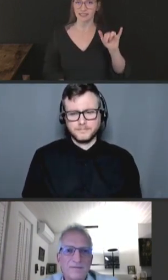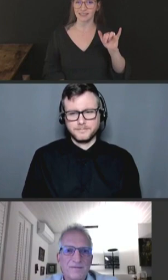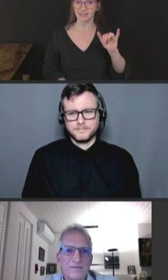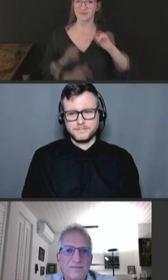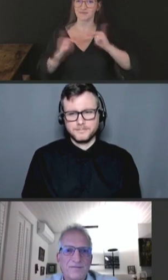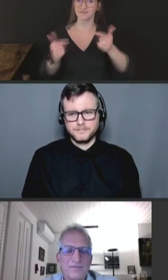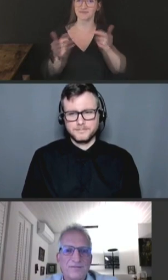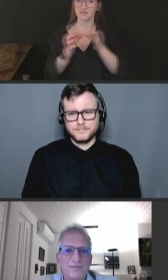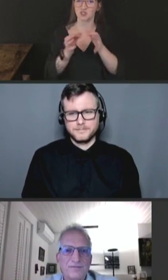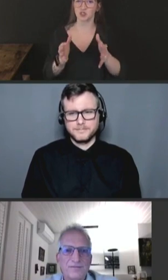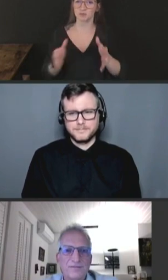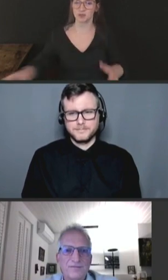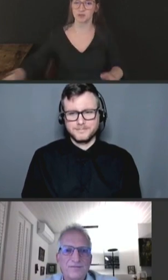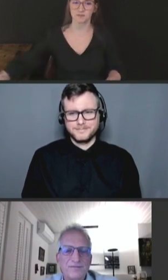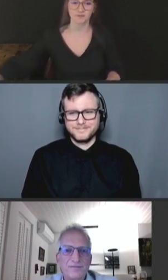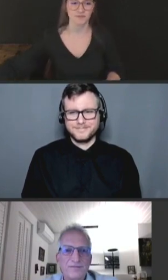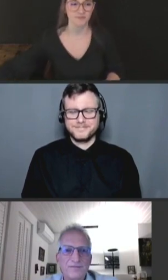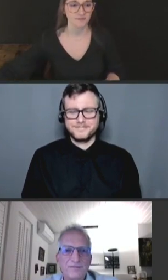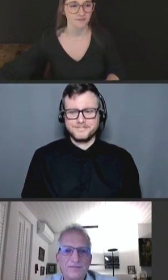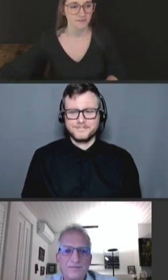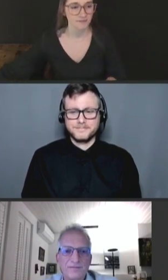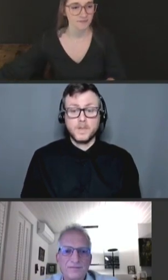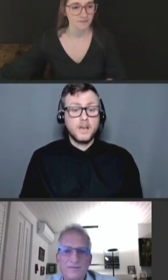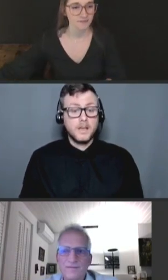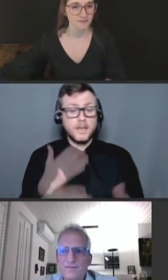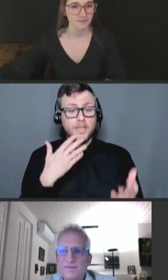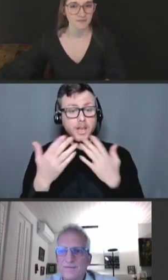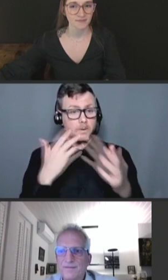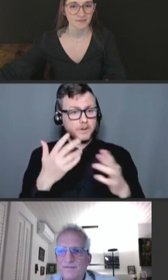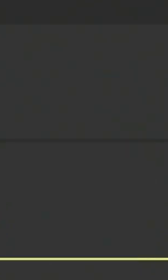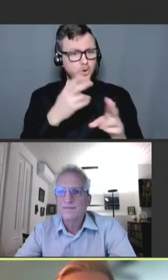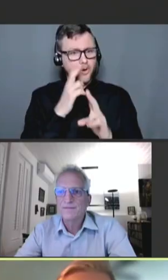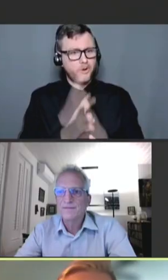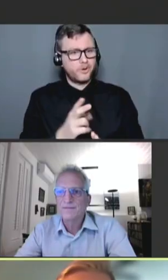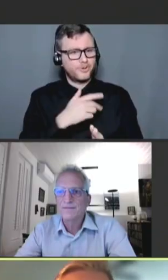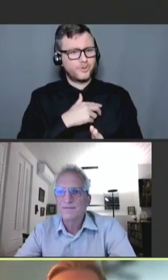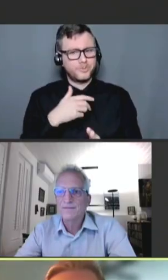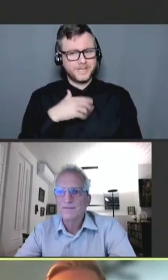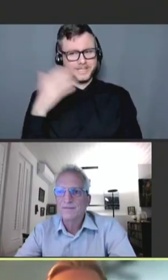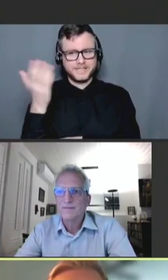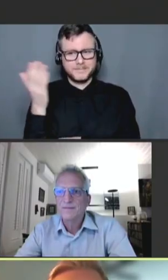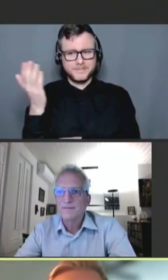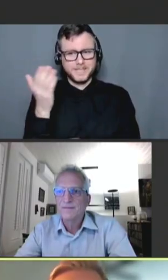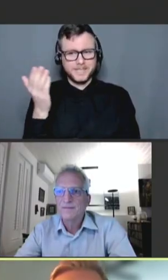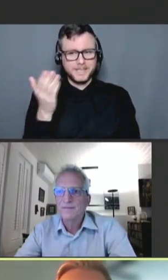Brandon Michael Henry: Thank you. It's an honor to be speaking to NVAC today. My